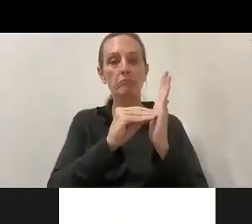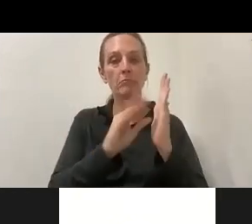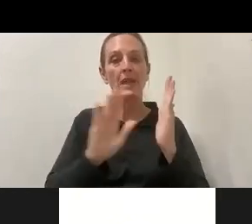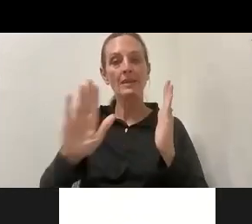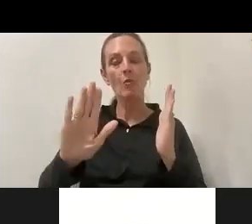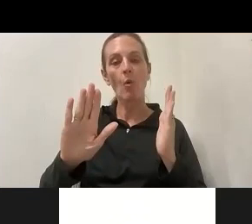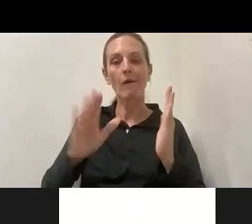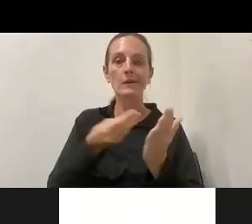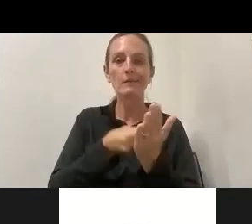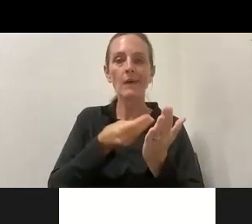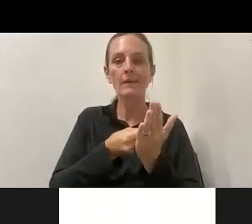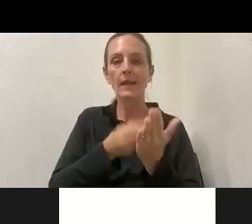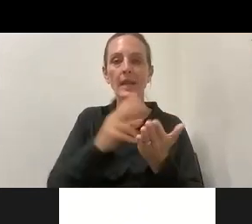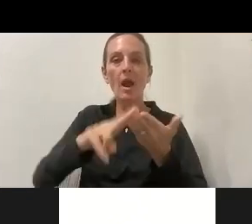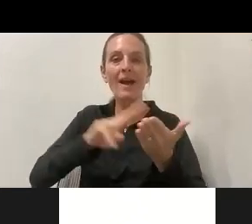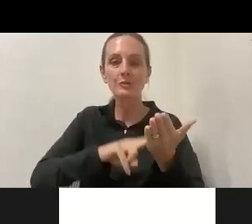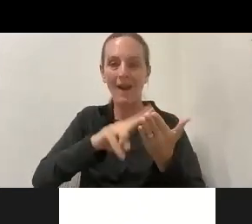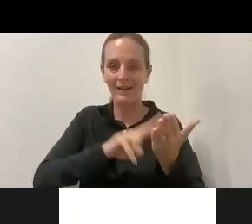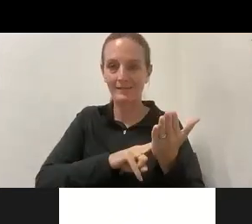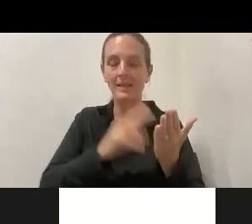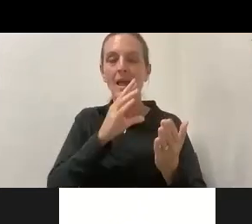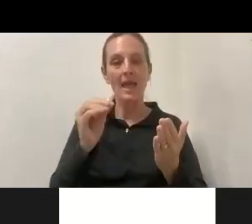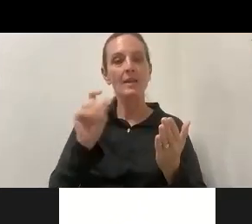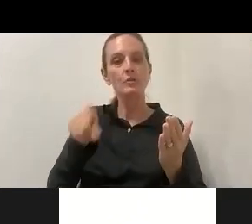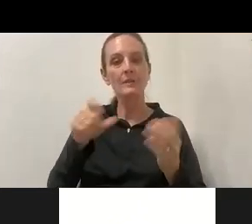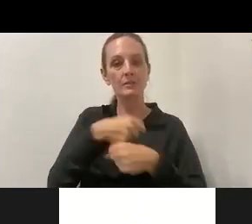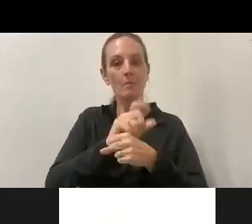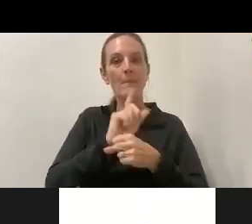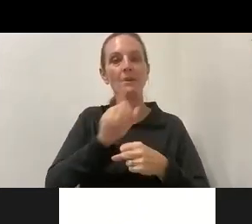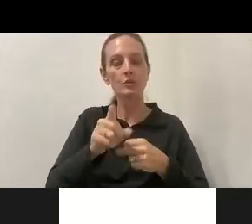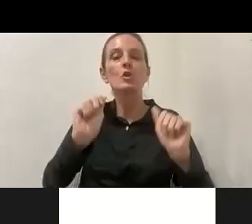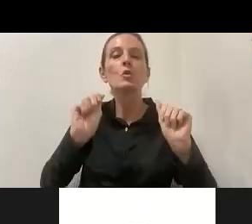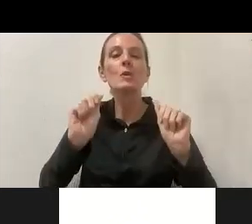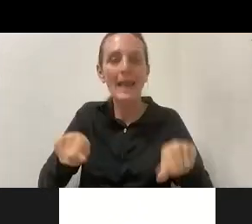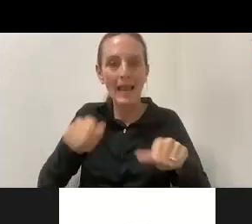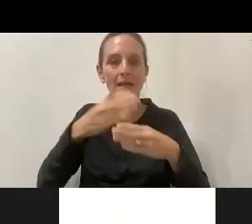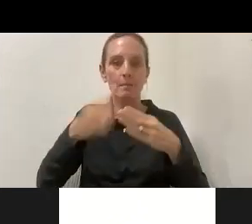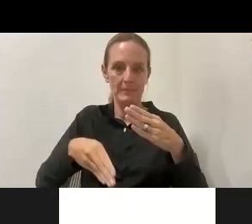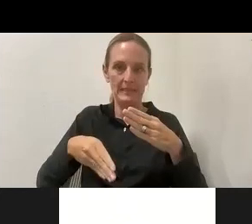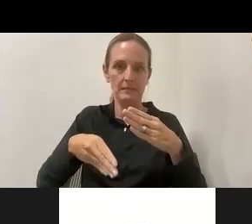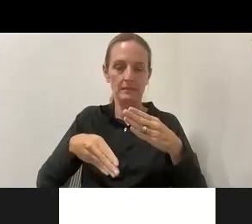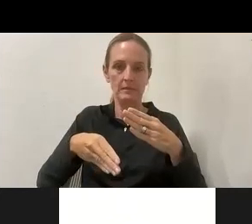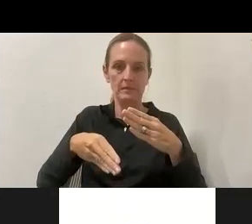that these things are definitely things that you can complete. What information do you already